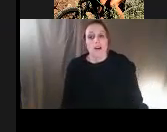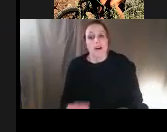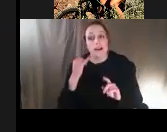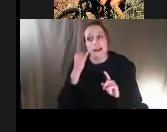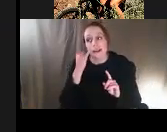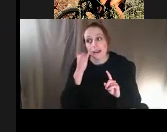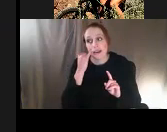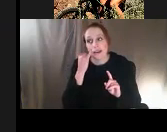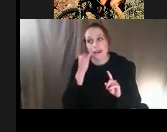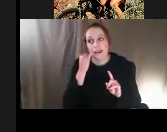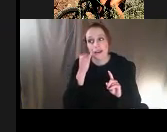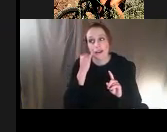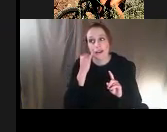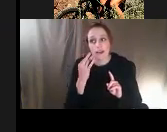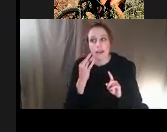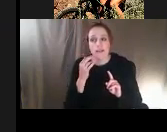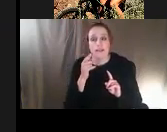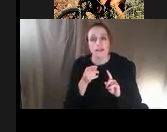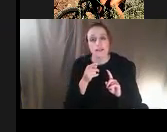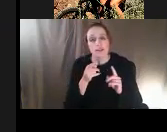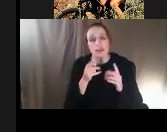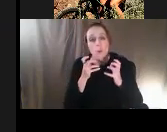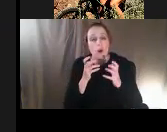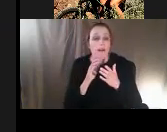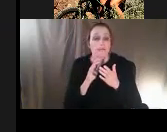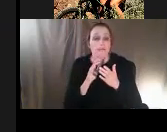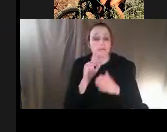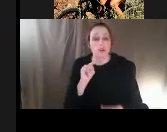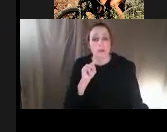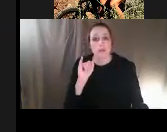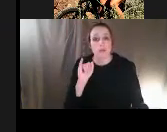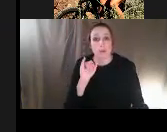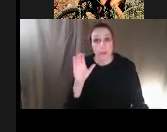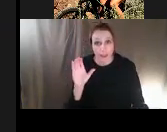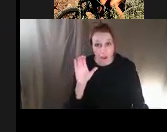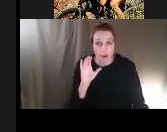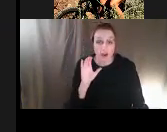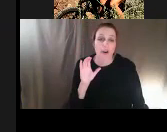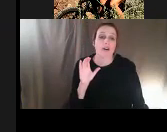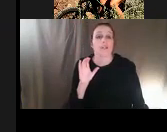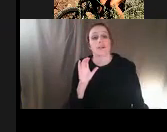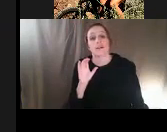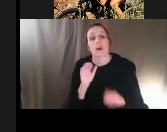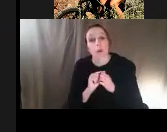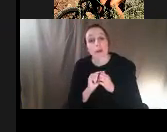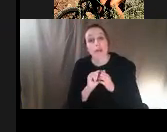this realm of trauma informed care with that cultural awareness and knowledge, what are you going to do?